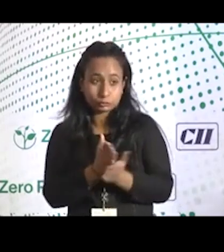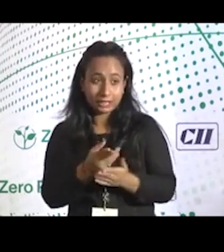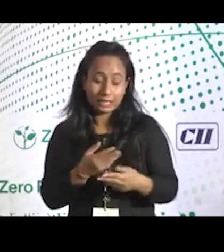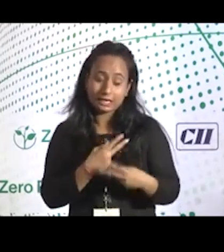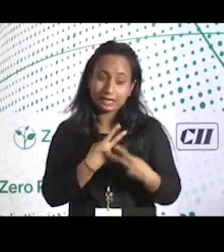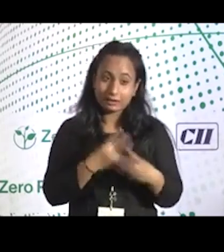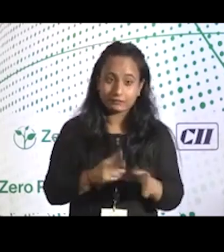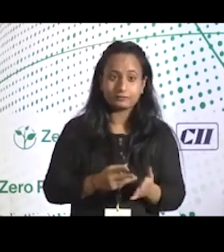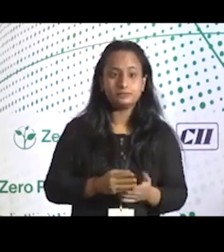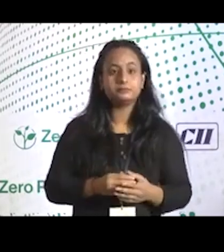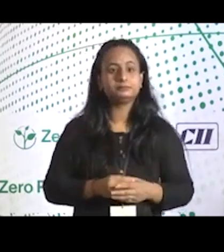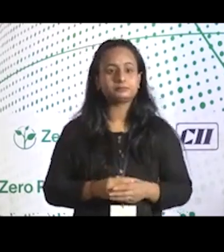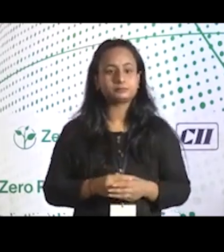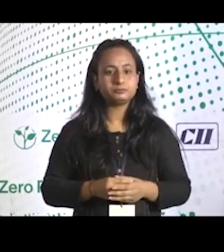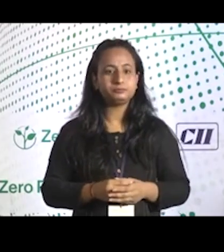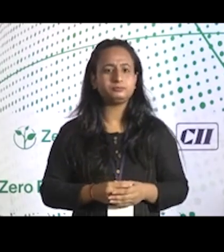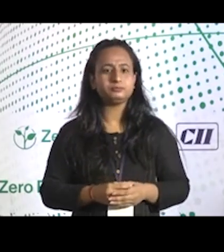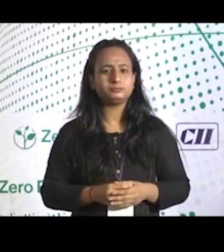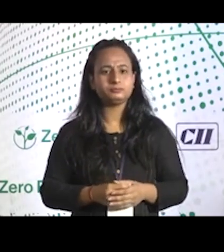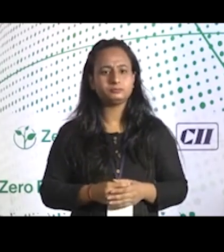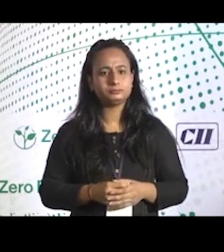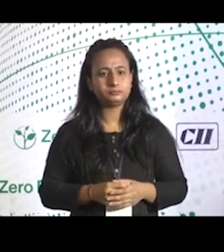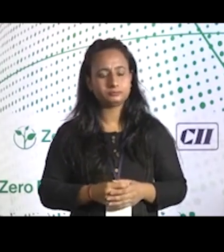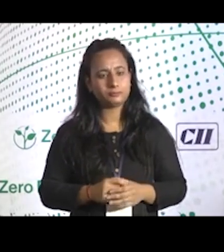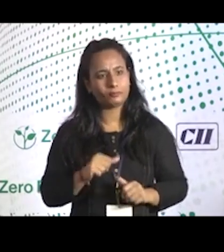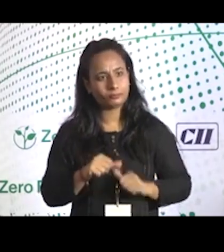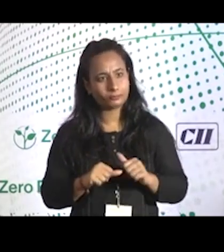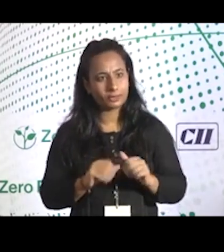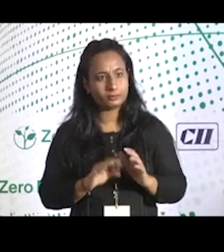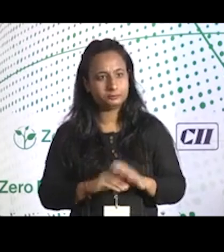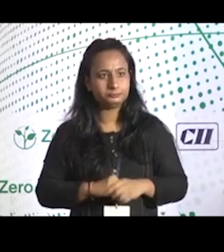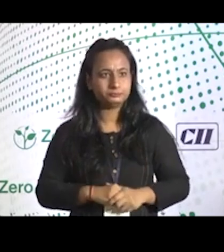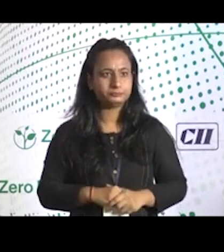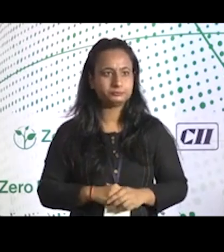even give drugs to the child, to sensitizing the basic sensitization